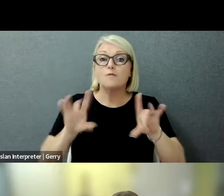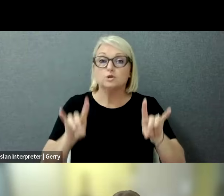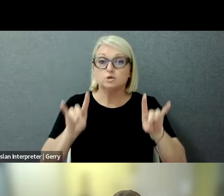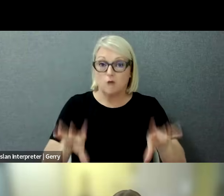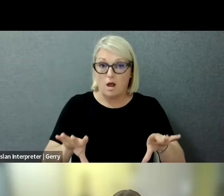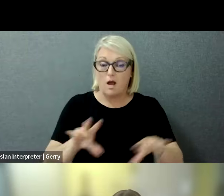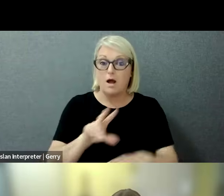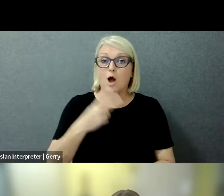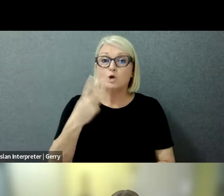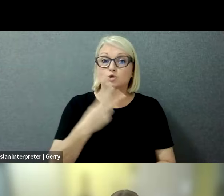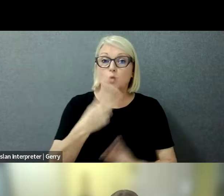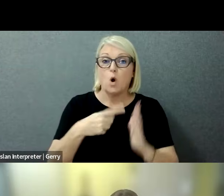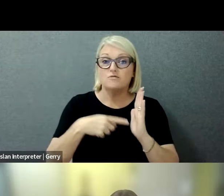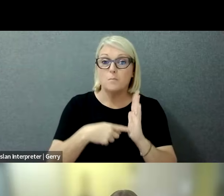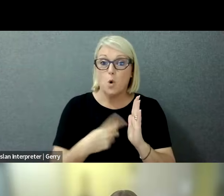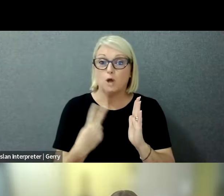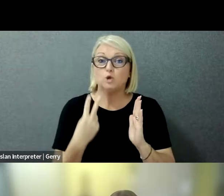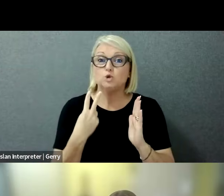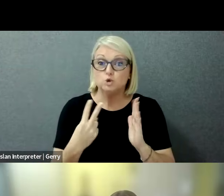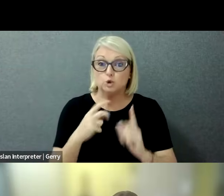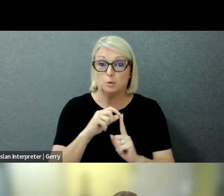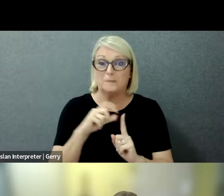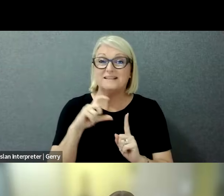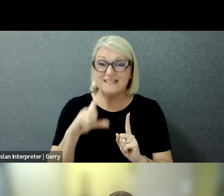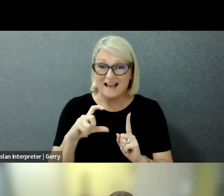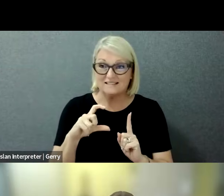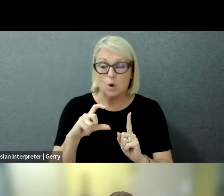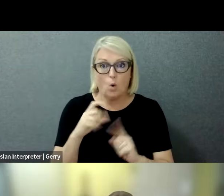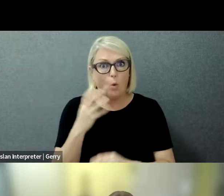That's a lot of kids. That's a lot of - like this is not a, well, we'll just do something and tinker